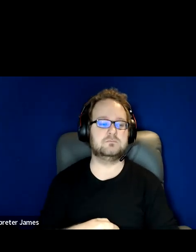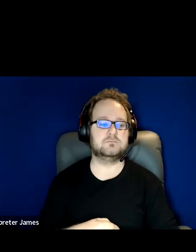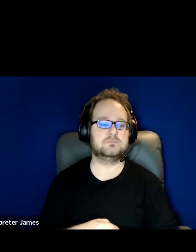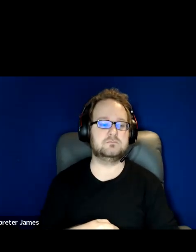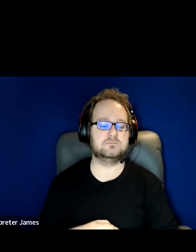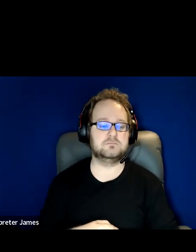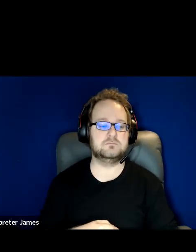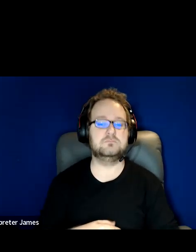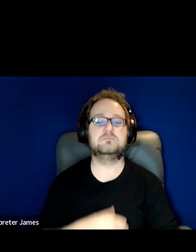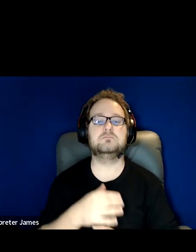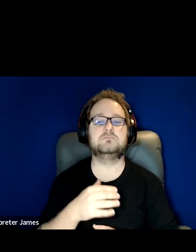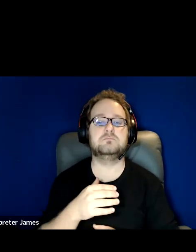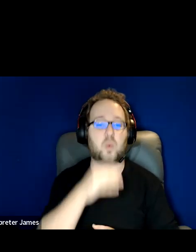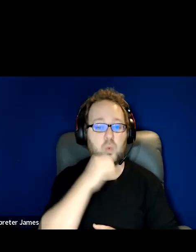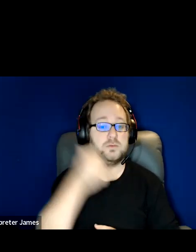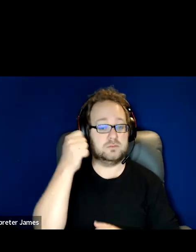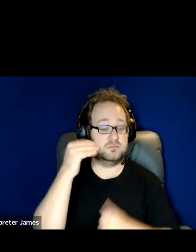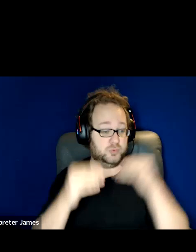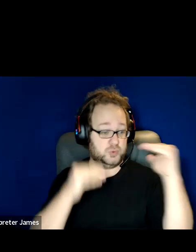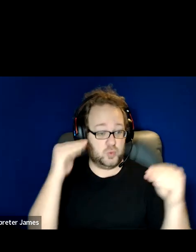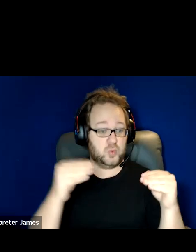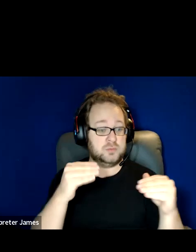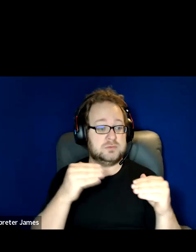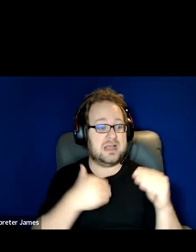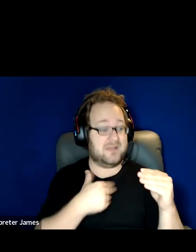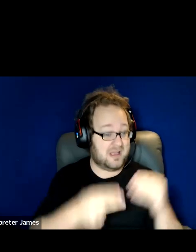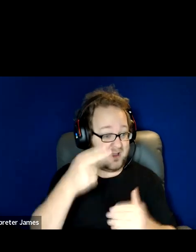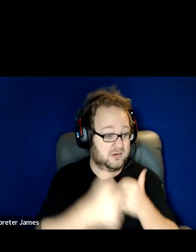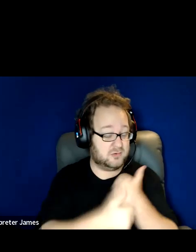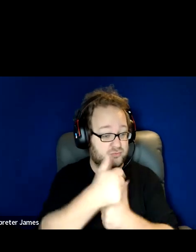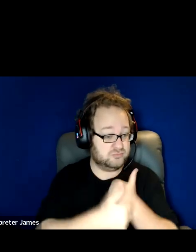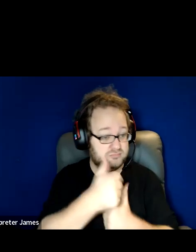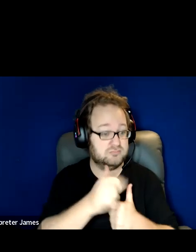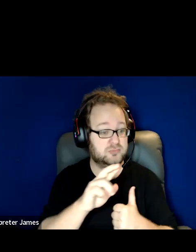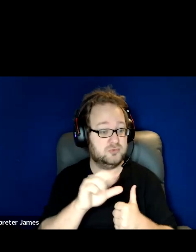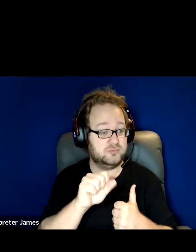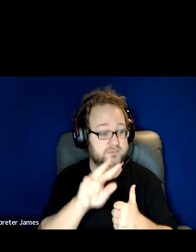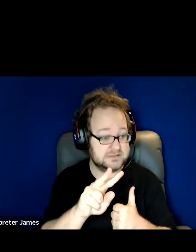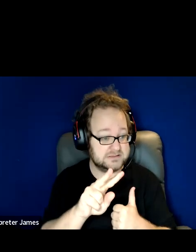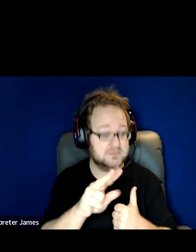at increased risk for severe disease from RSV include those with chronic medical conditions and those who are